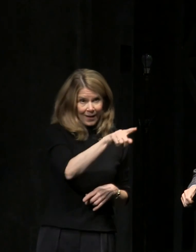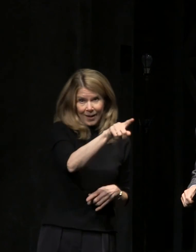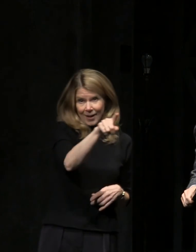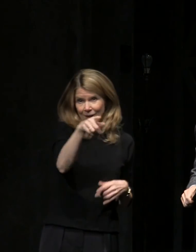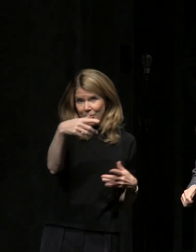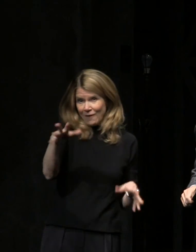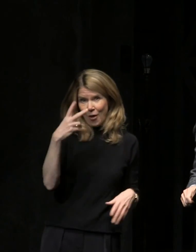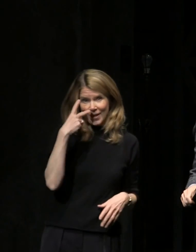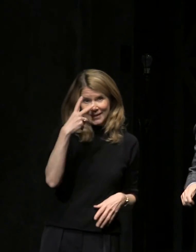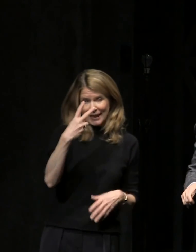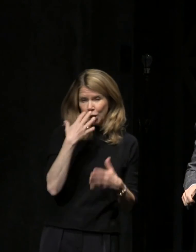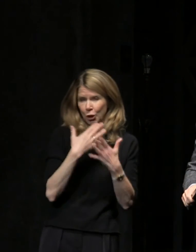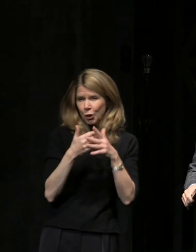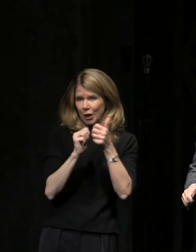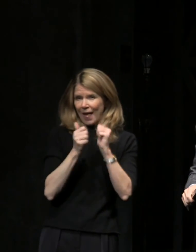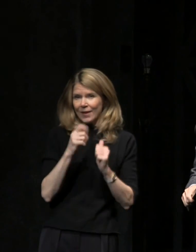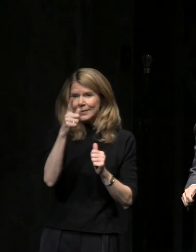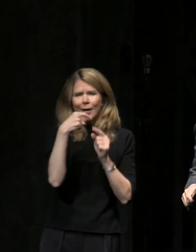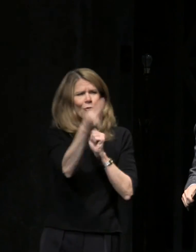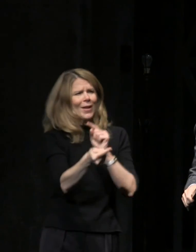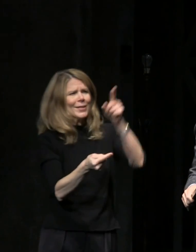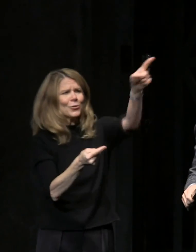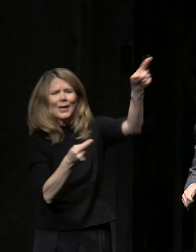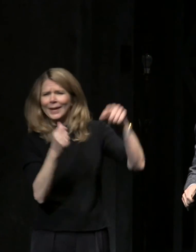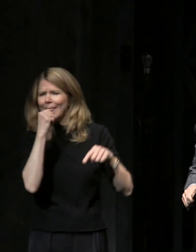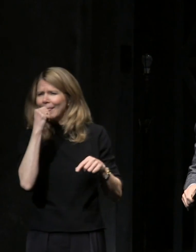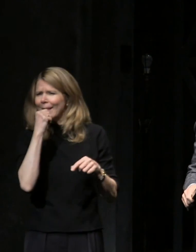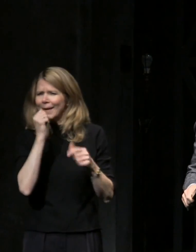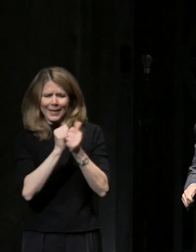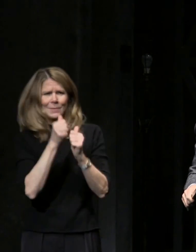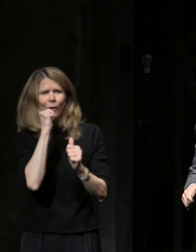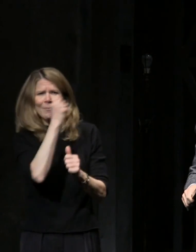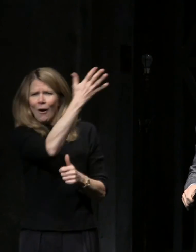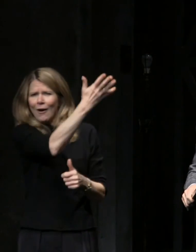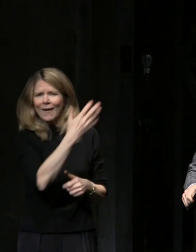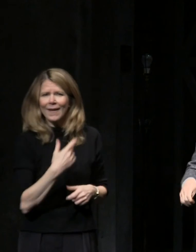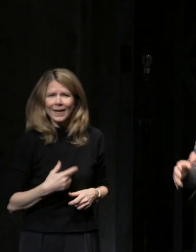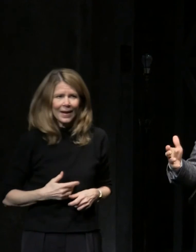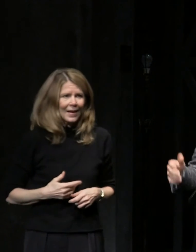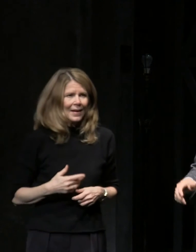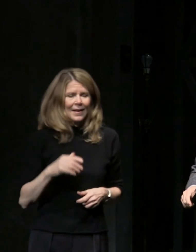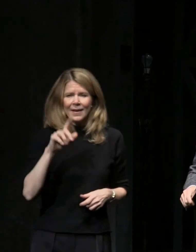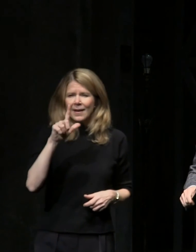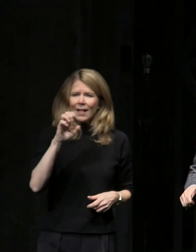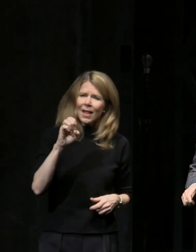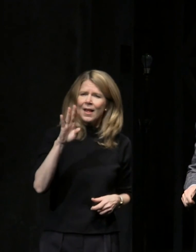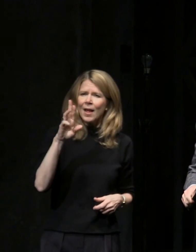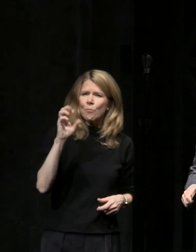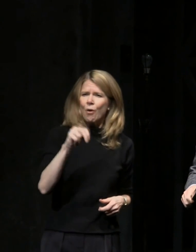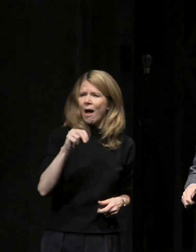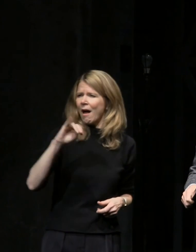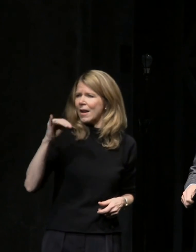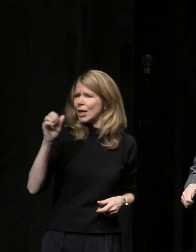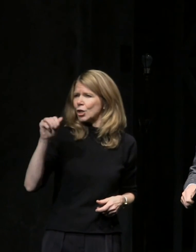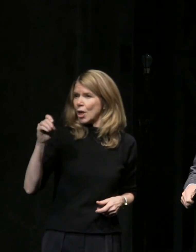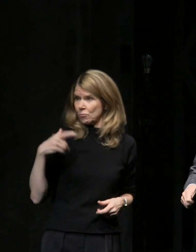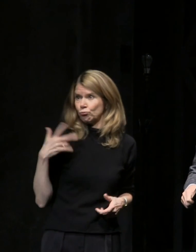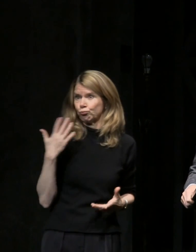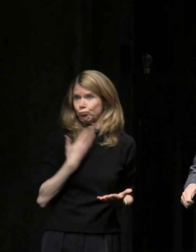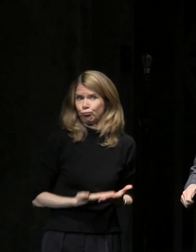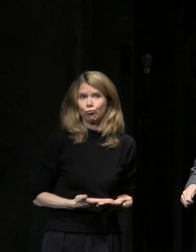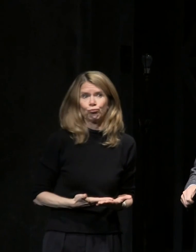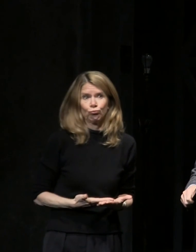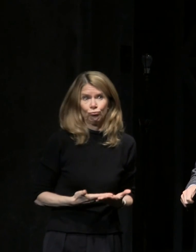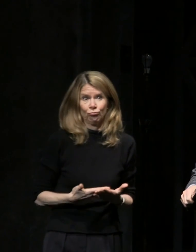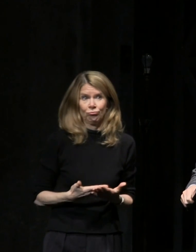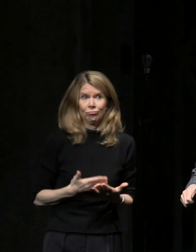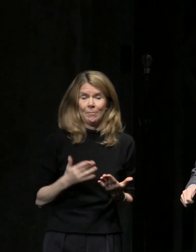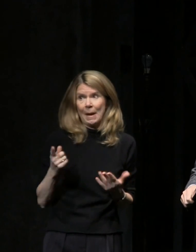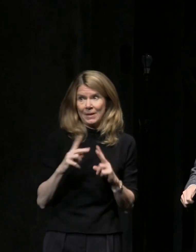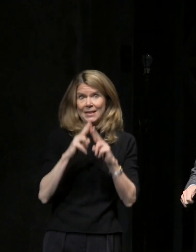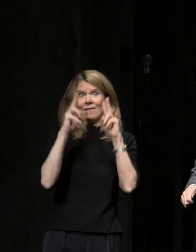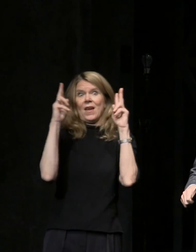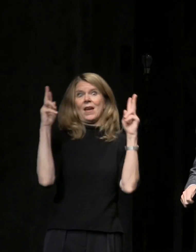Cross the street and go into the sports bars. LeBron James. Good. Maybe very good. But he's